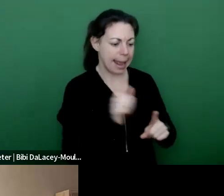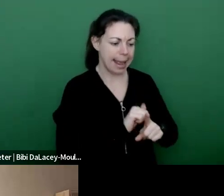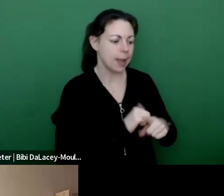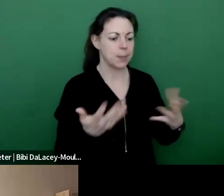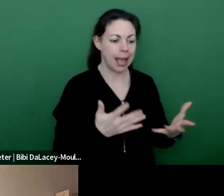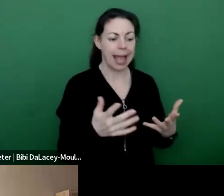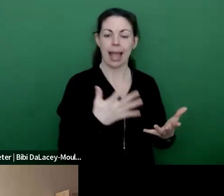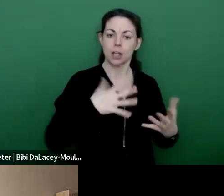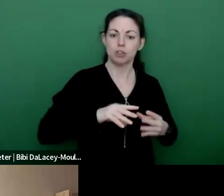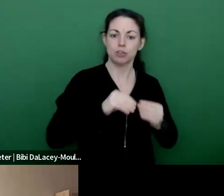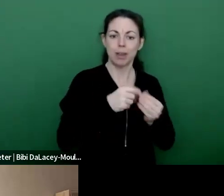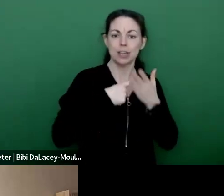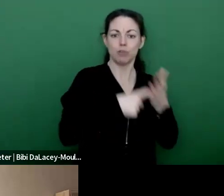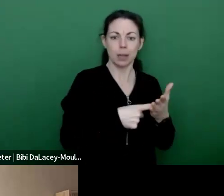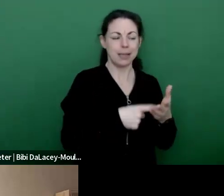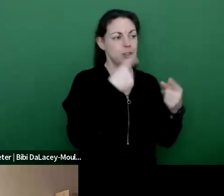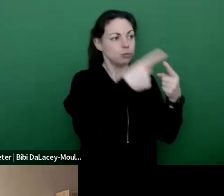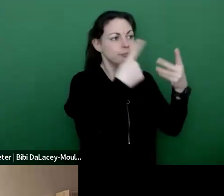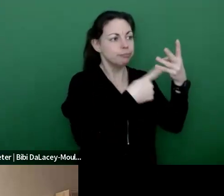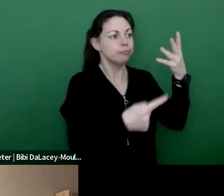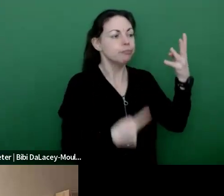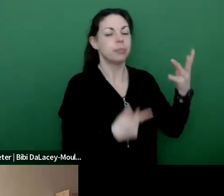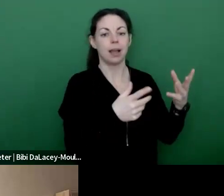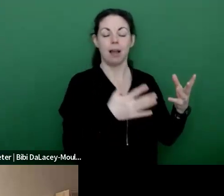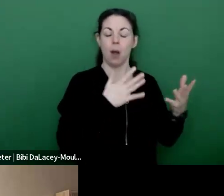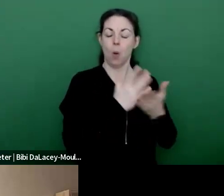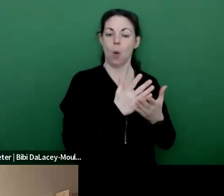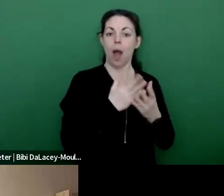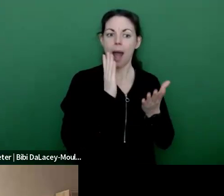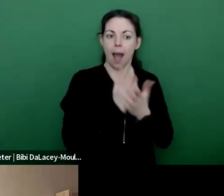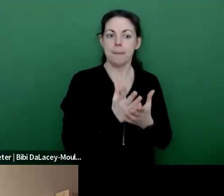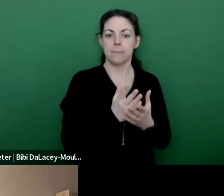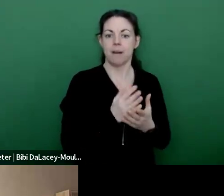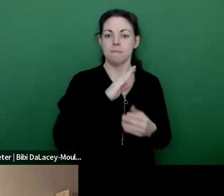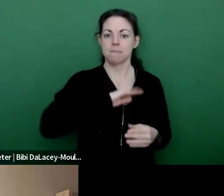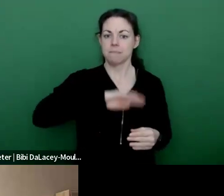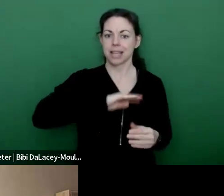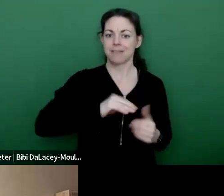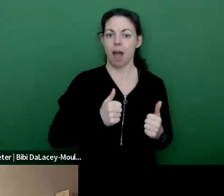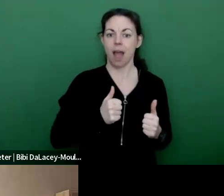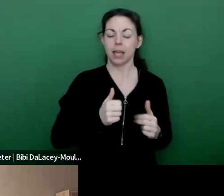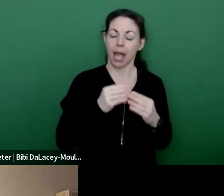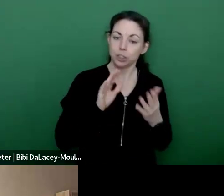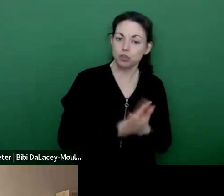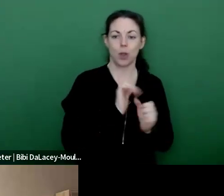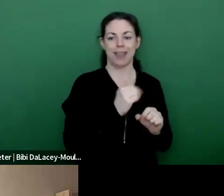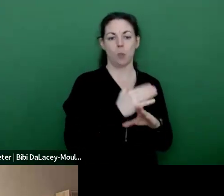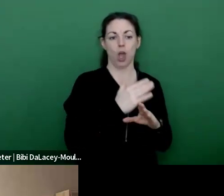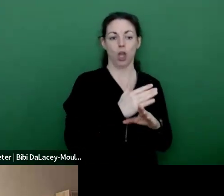recommendations to put things on the right track, ended up being quite fulfilling. But that's not my main focus area of work. I prefer supporting and training